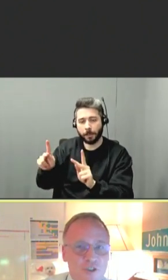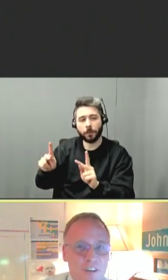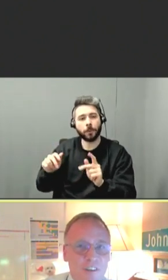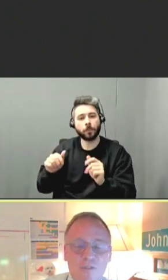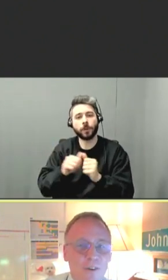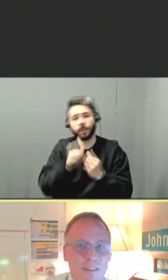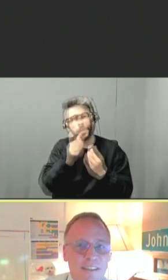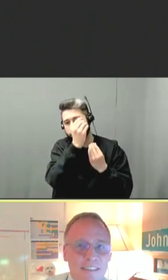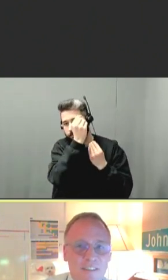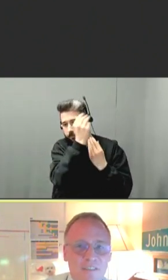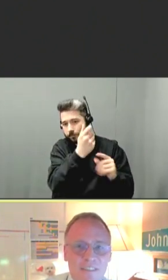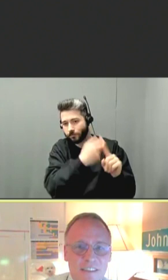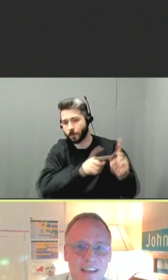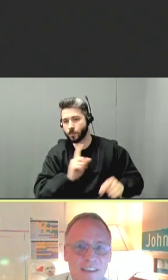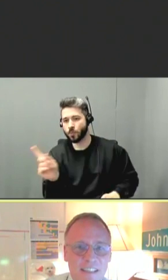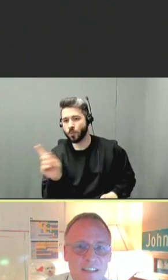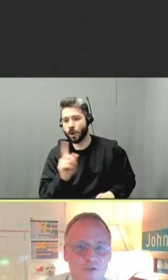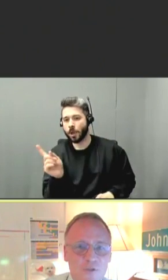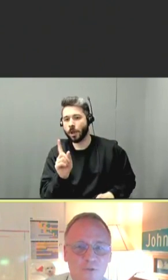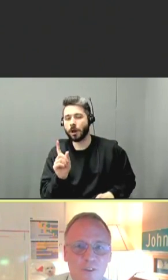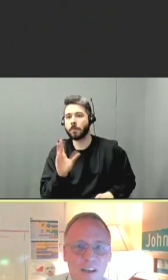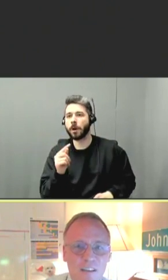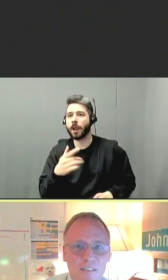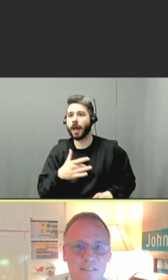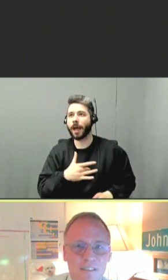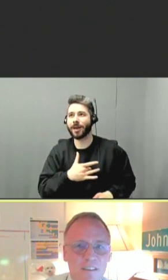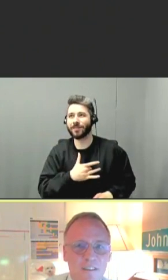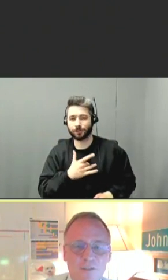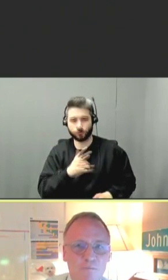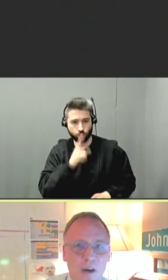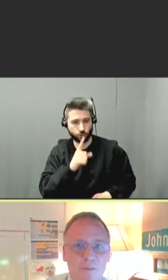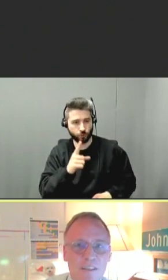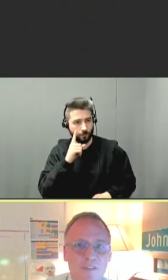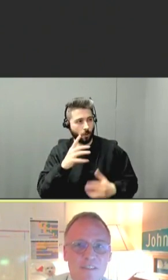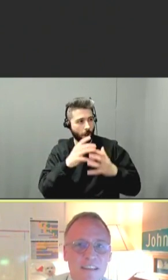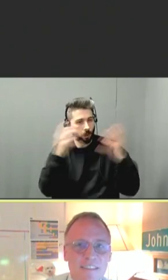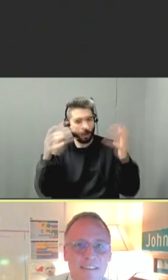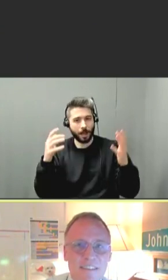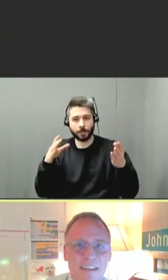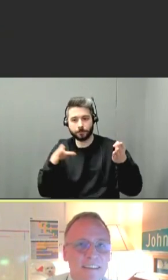although I think that's -- I think that's true for a lot of subpopulations. That is to say,